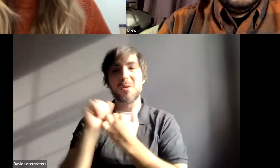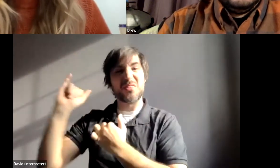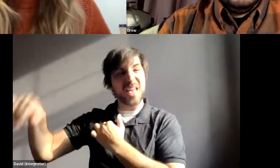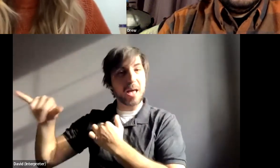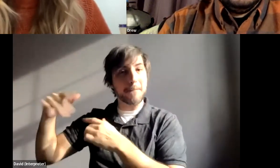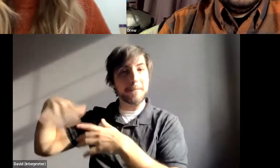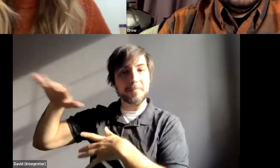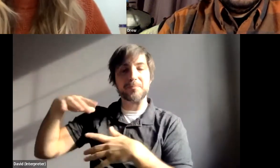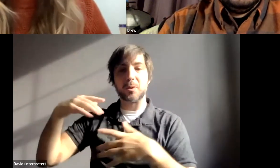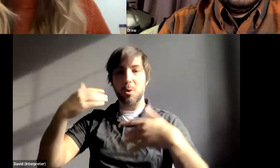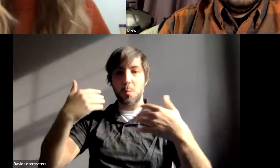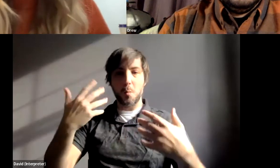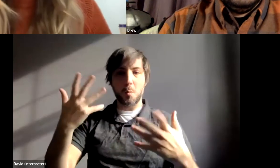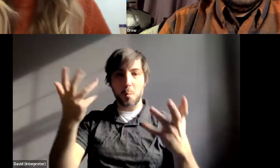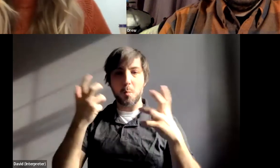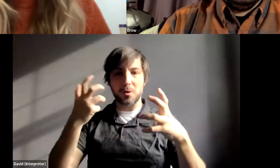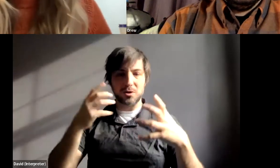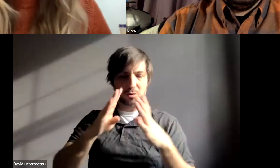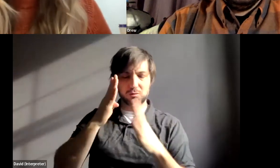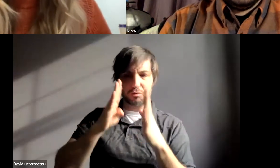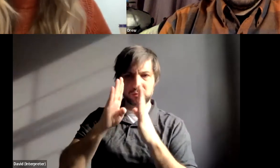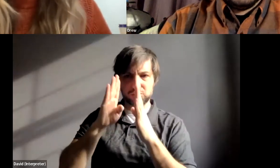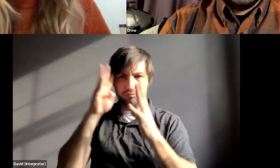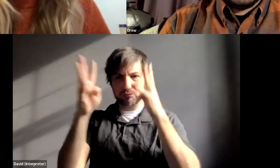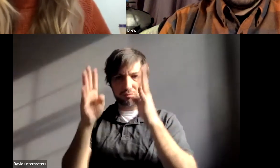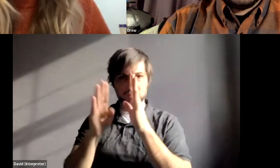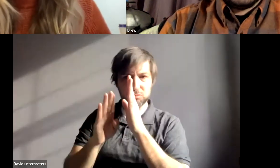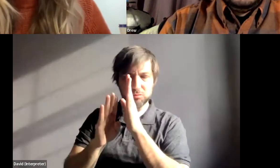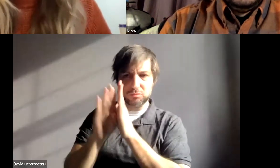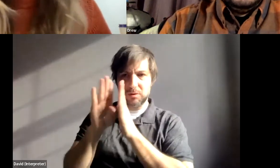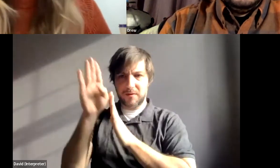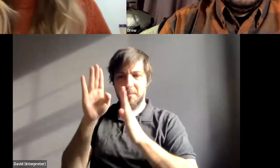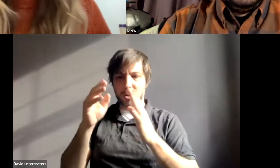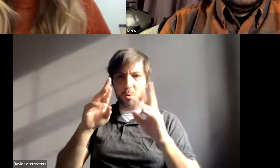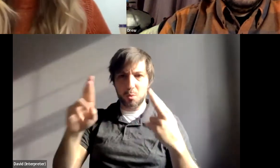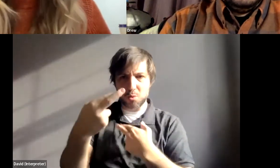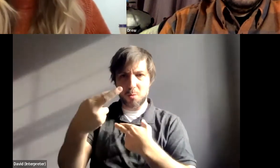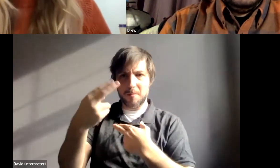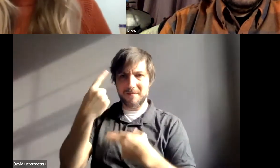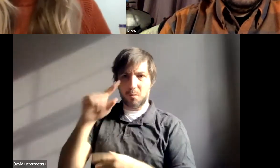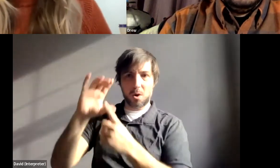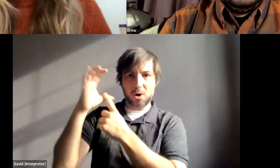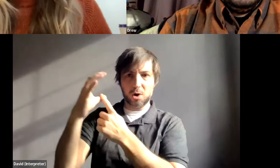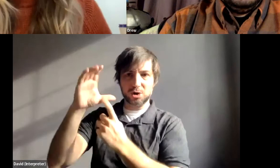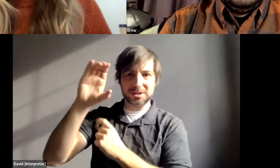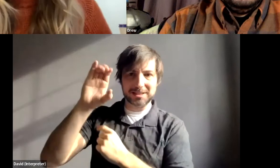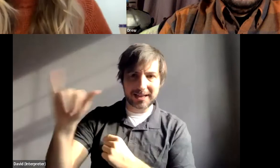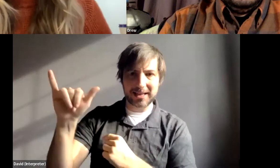culture city dedicated room with some venues have already. This room would be an